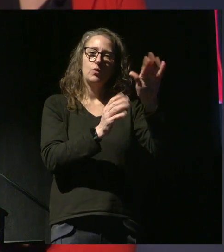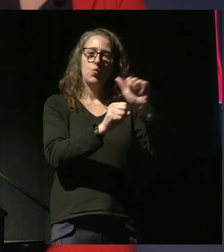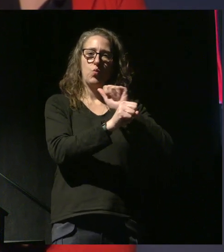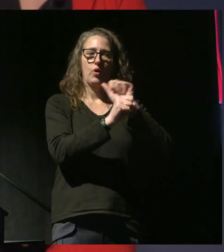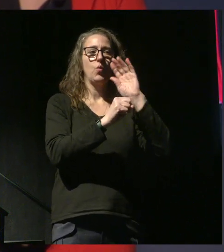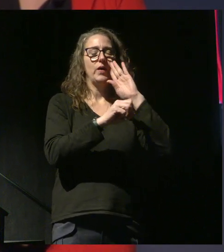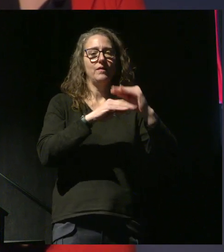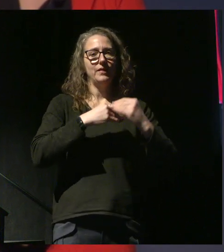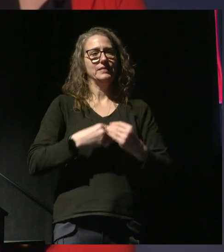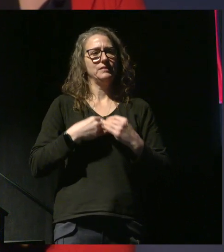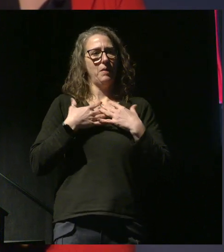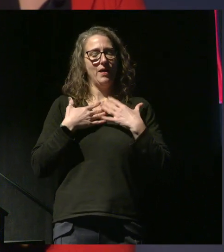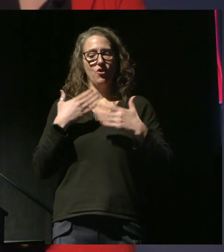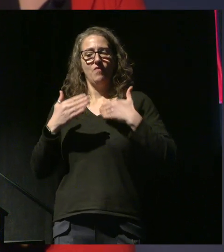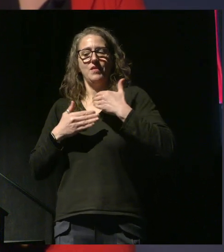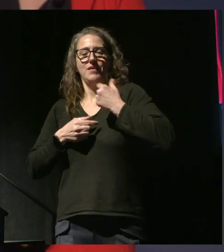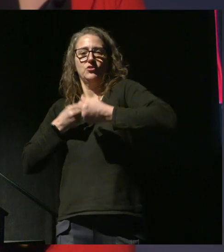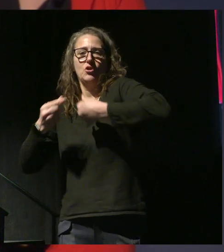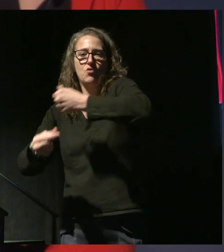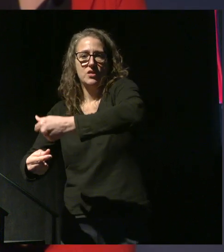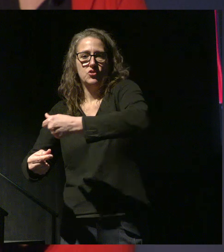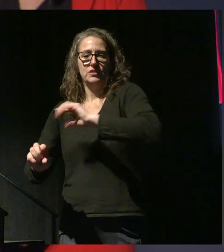the next generations of trans people, thank you.